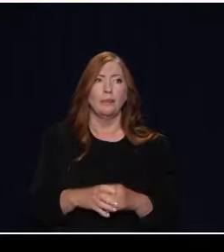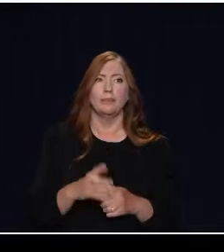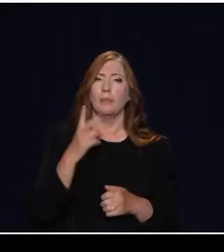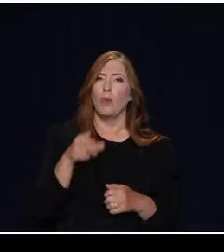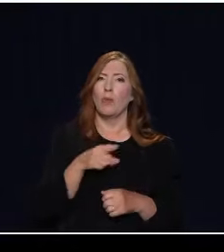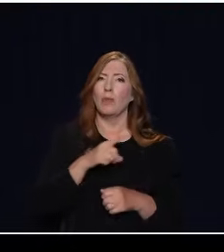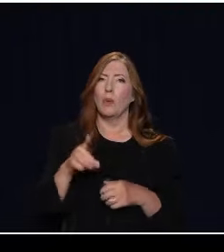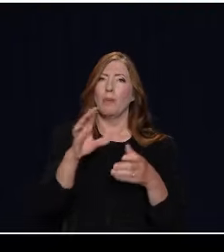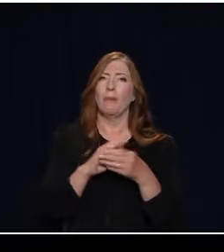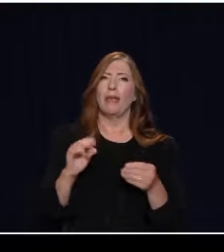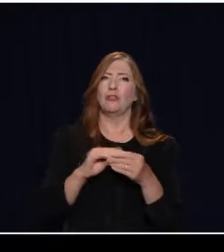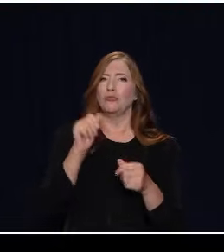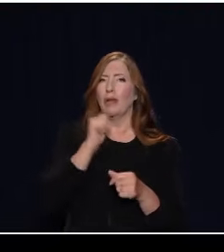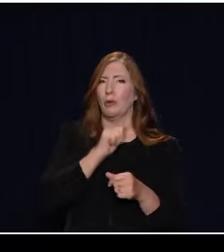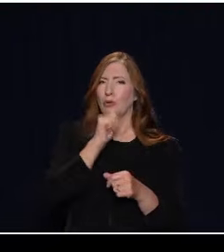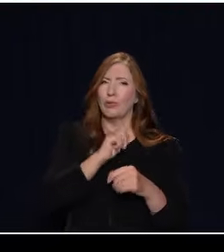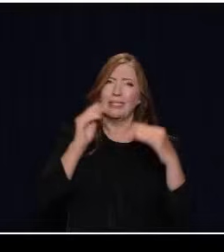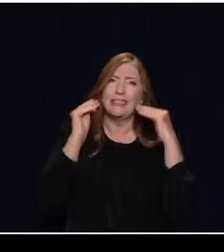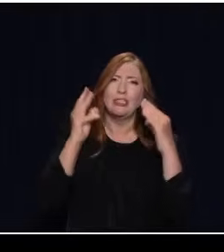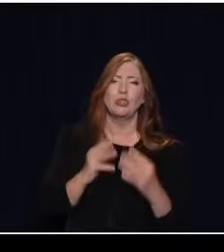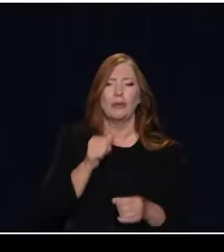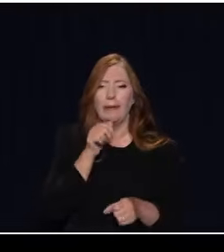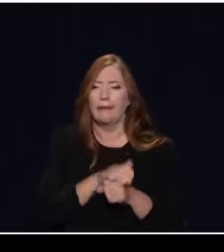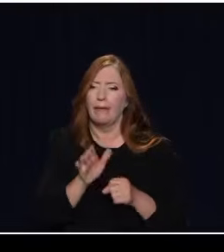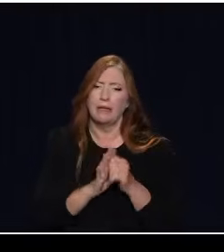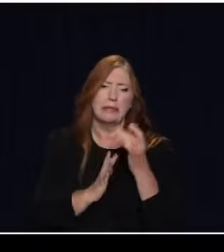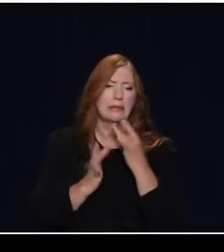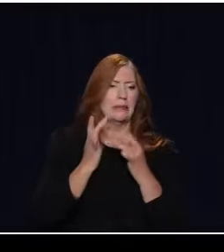MAKE SURE WE PUT OUR FUNDS FOR